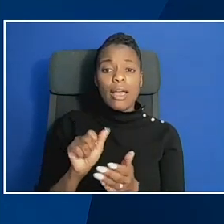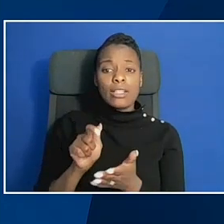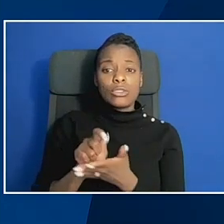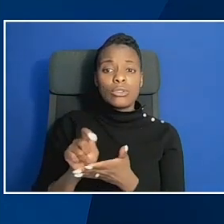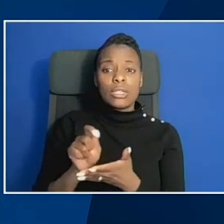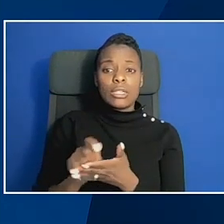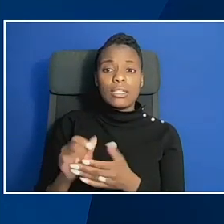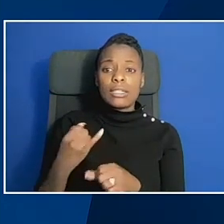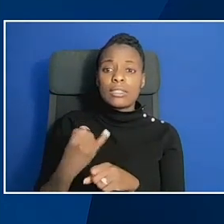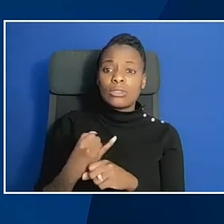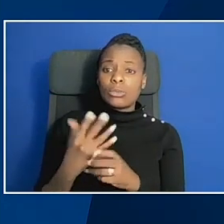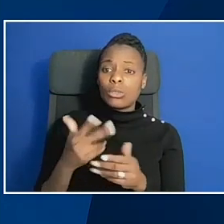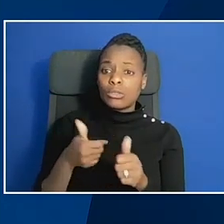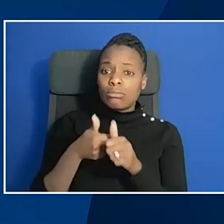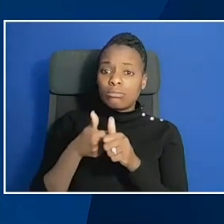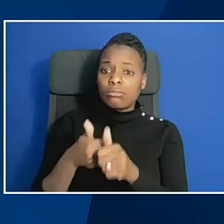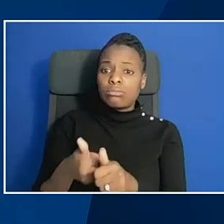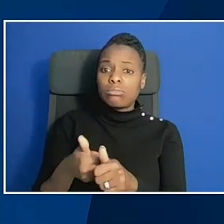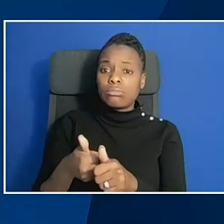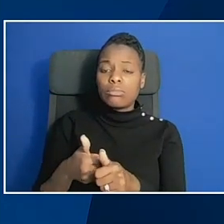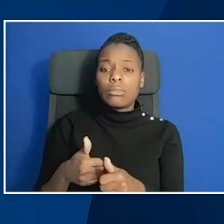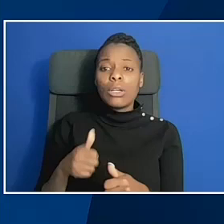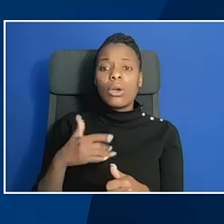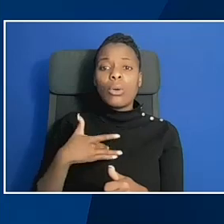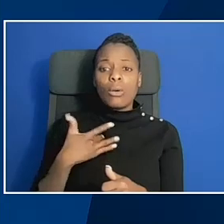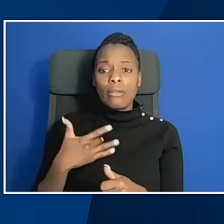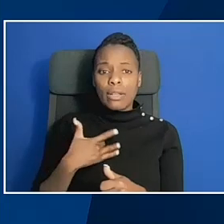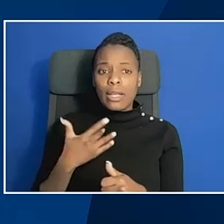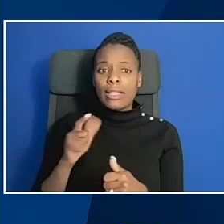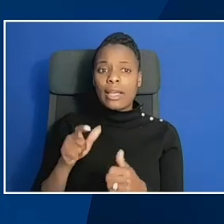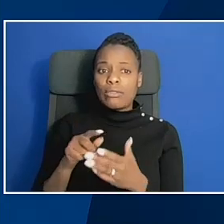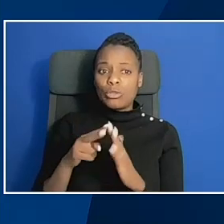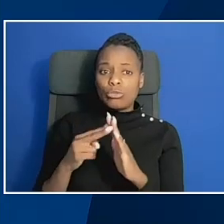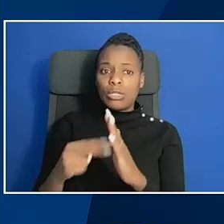in compliance would feel like they have to read it through a very broad lens.